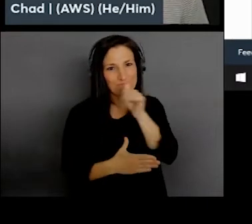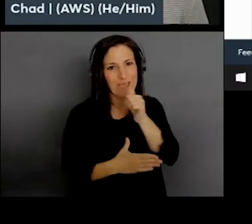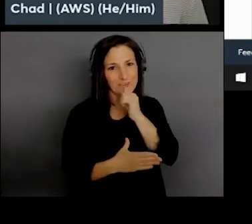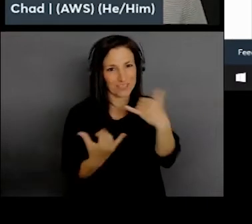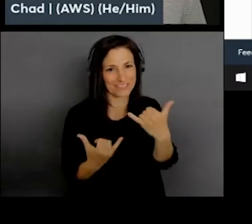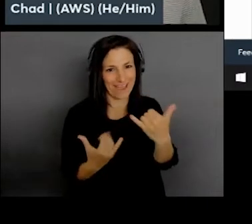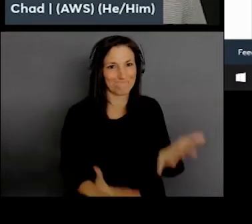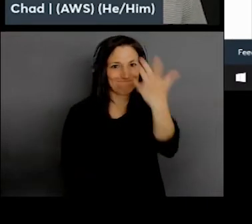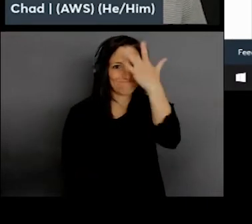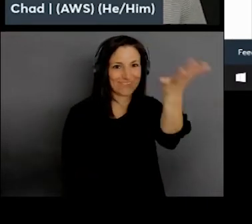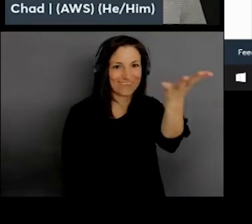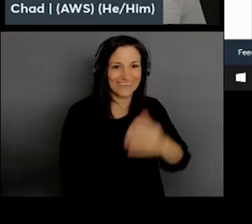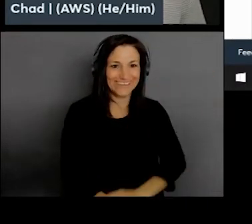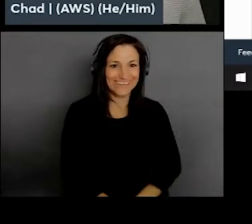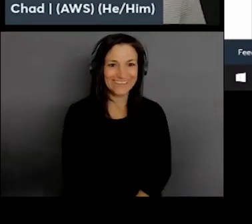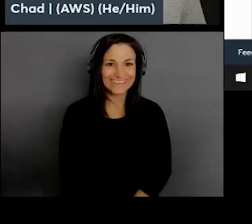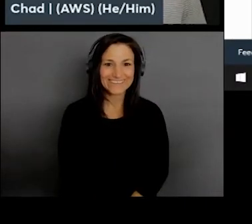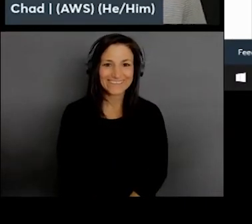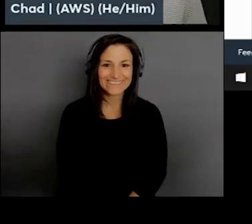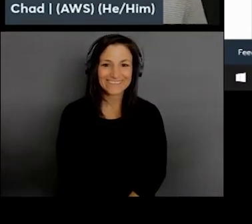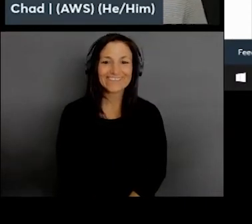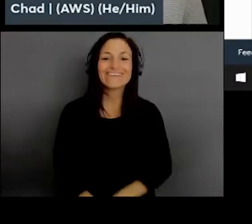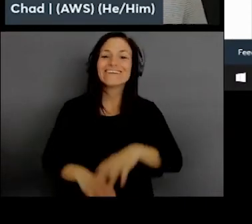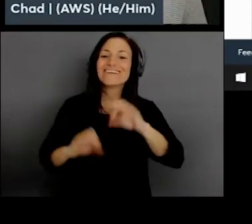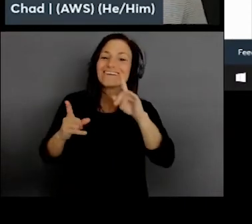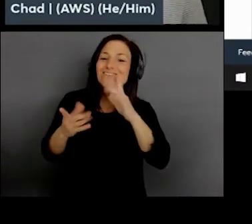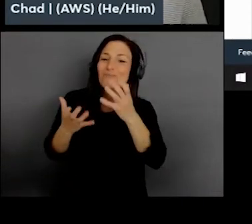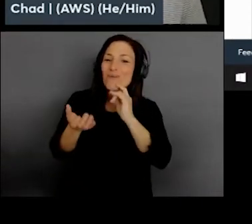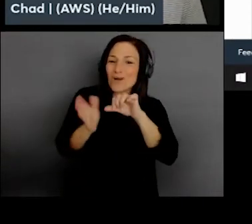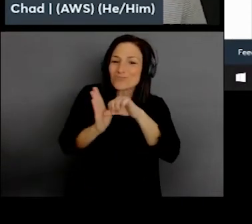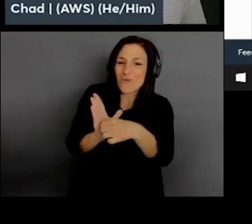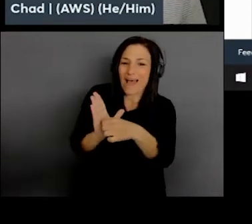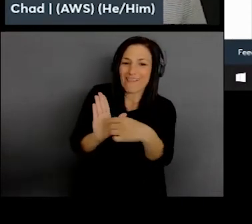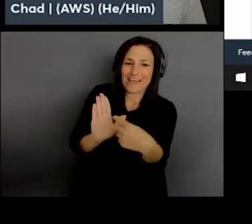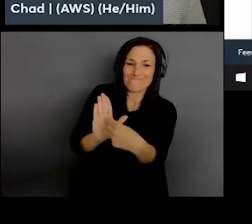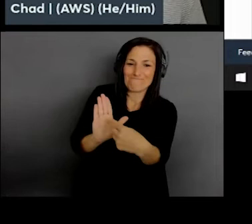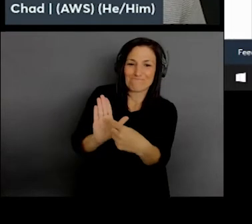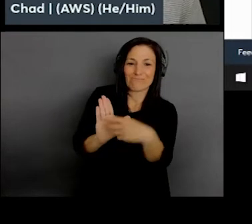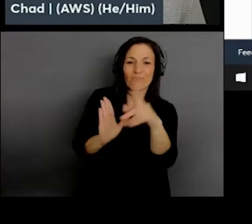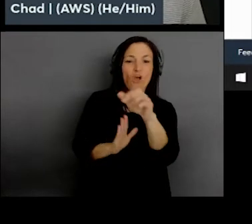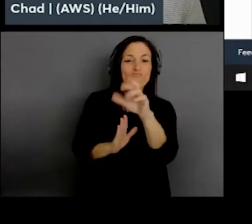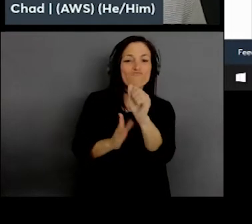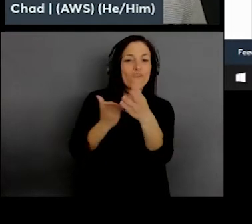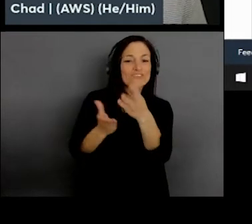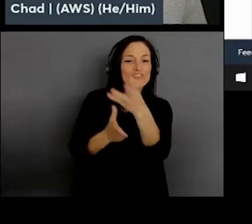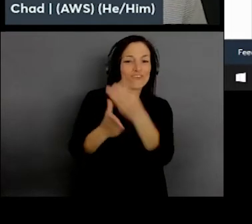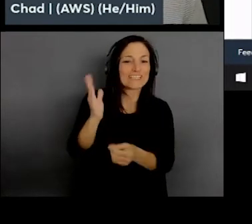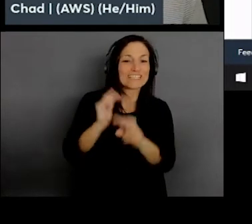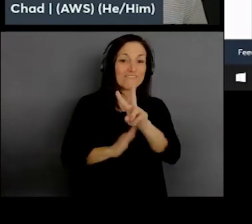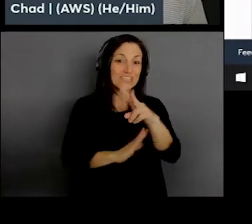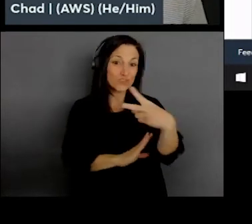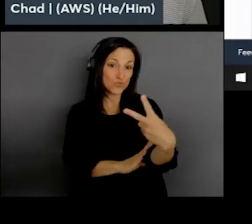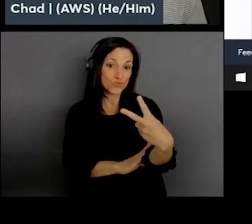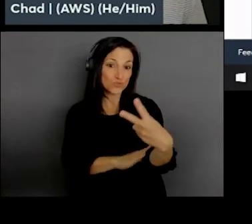So the piece that I want to highlight here is that Aurora Serverless v2, selecting that is just as simple as selecting